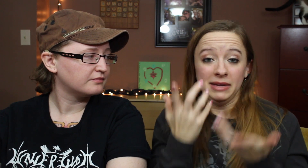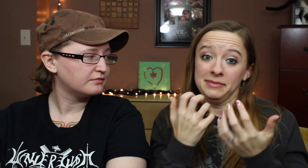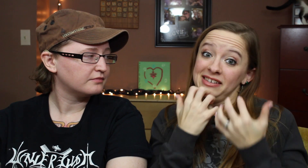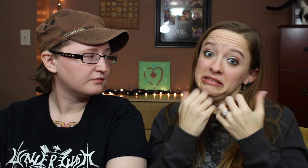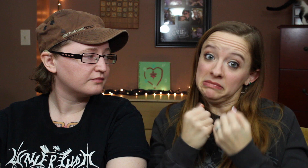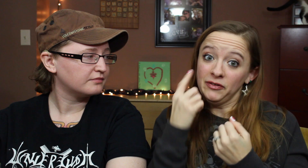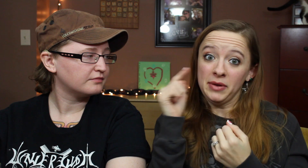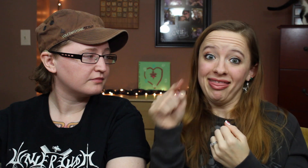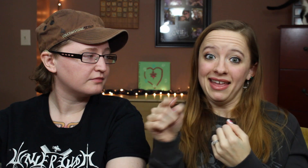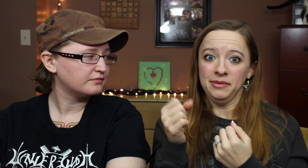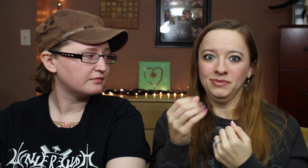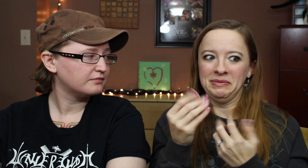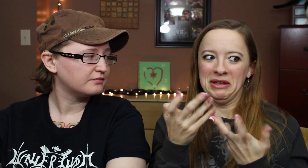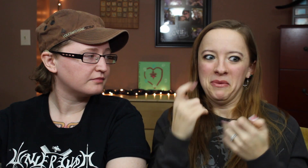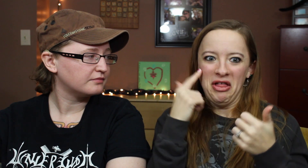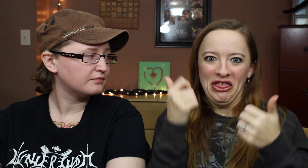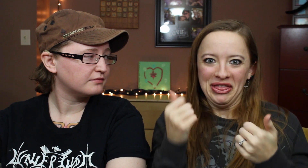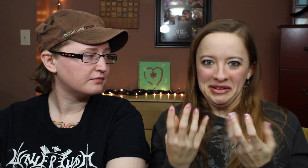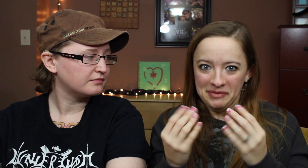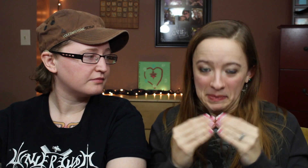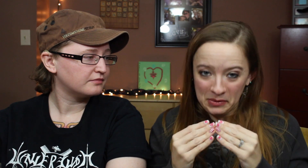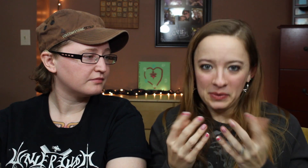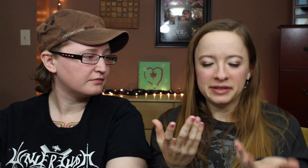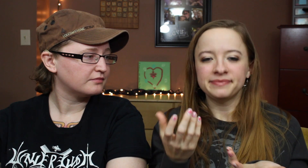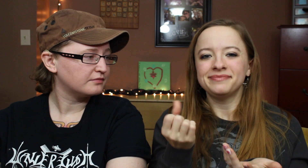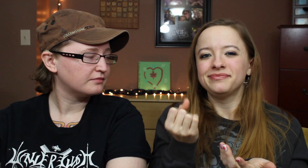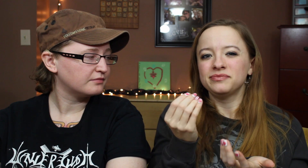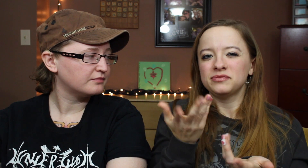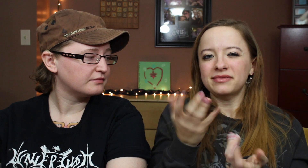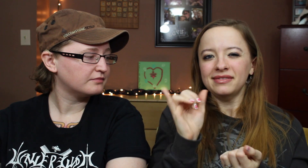you know maybe with some hearing, they really value that and they don't want to lose anymore,